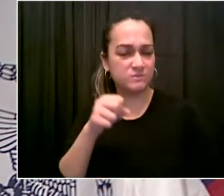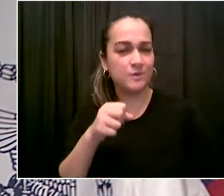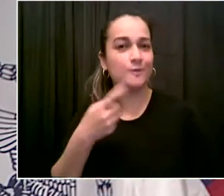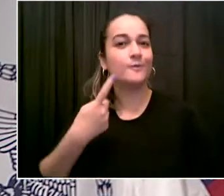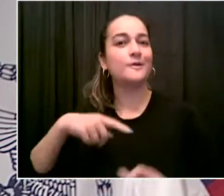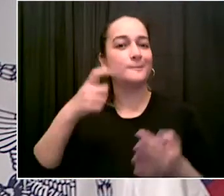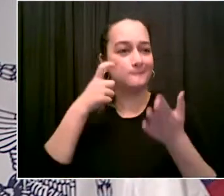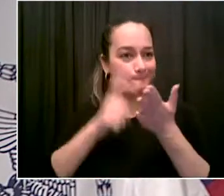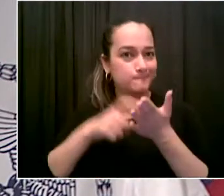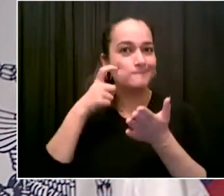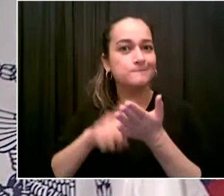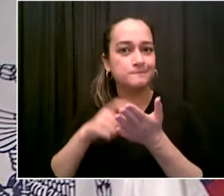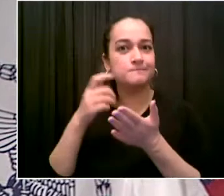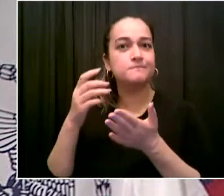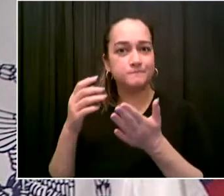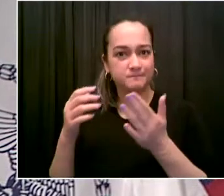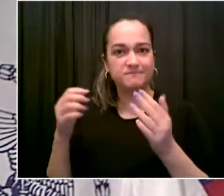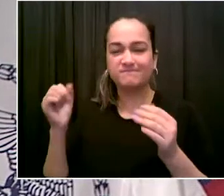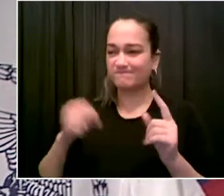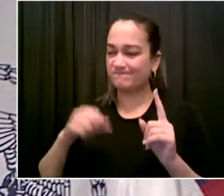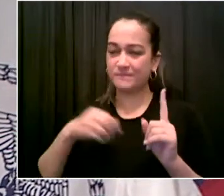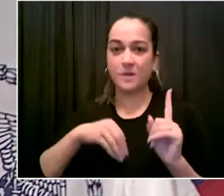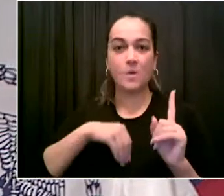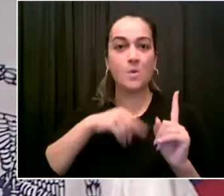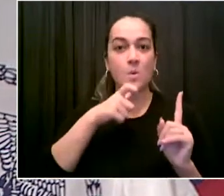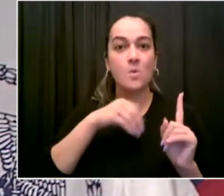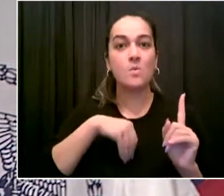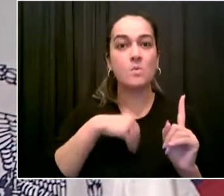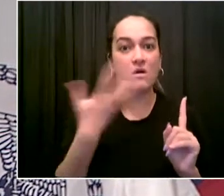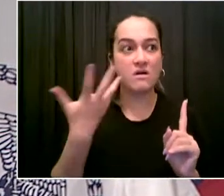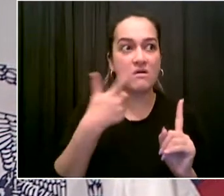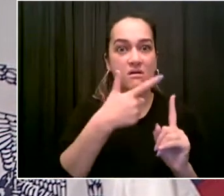TROUBLING SKU, ETHNICALLY, RACILALYT HAT